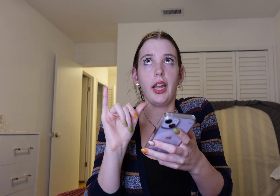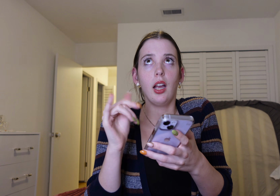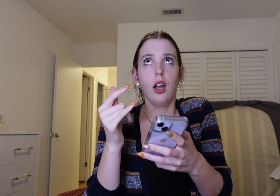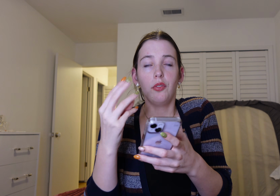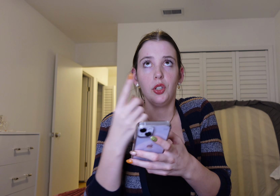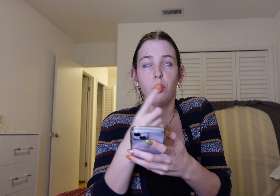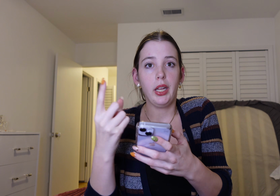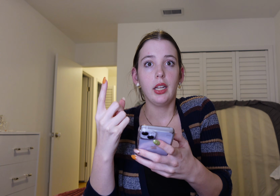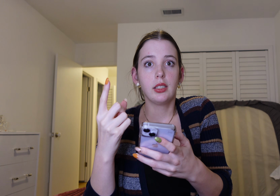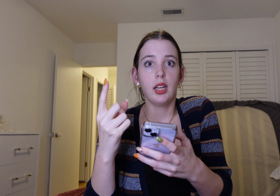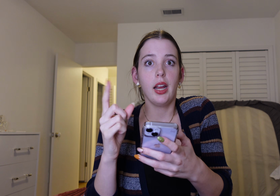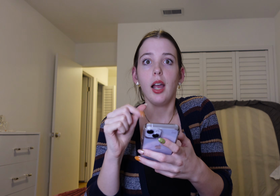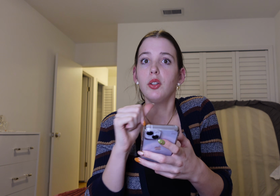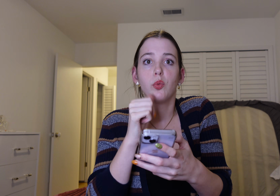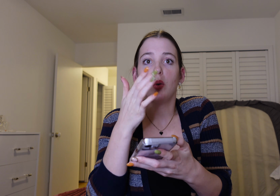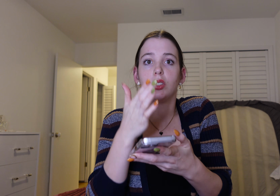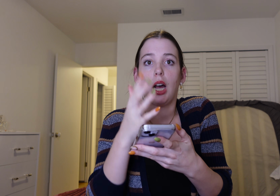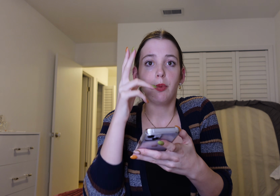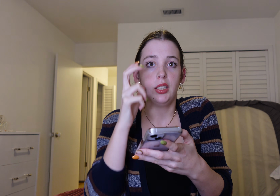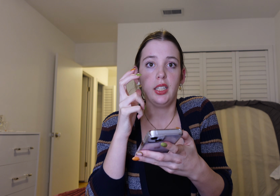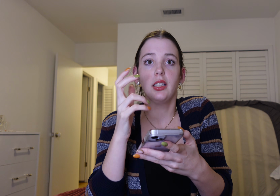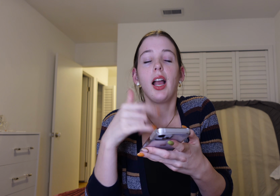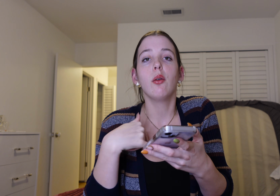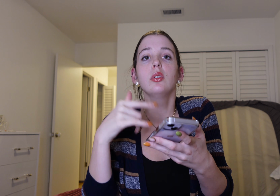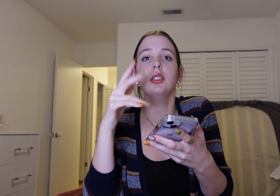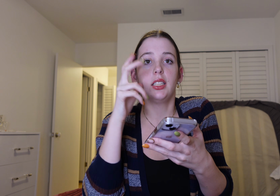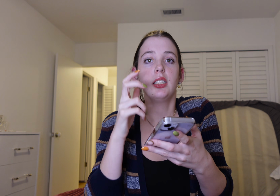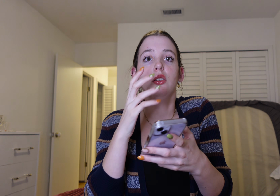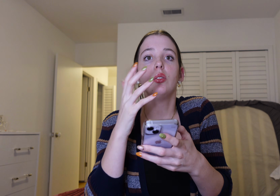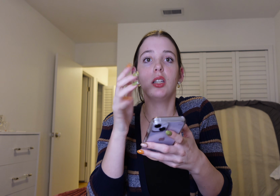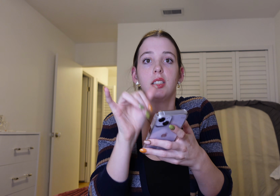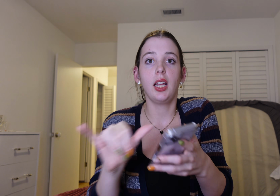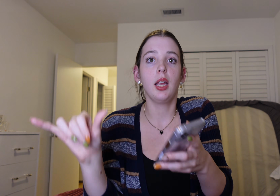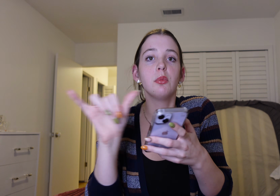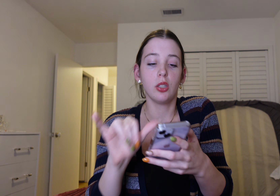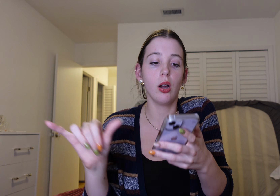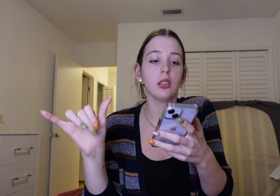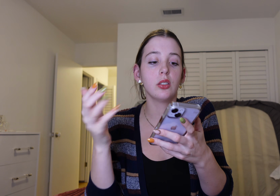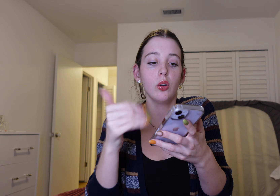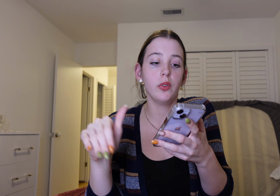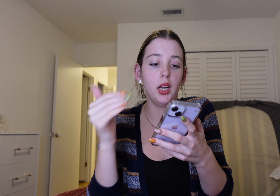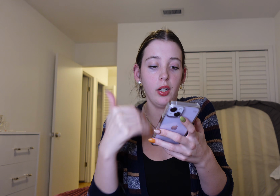like a few weeks and I just won't stop listening like I will listen to the same songs over and